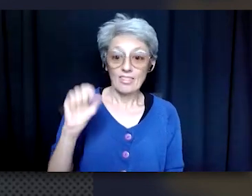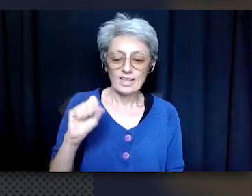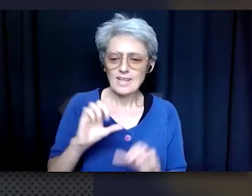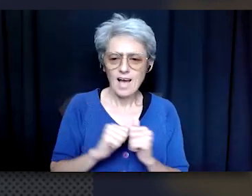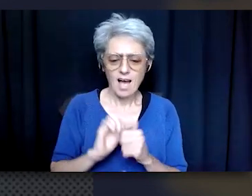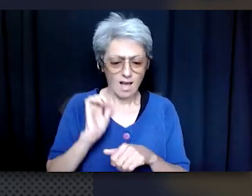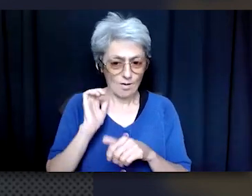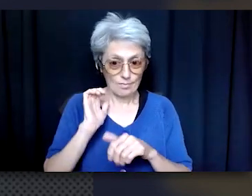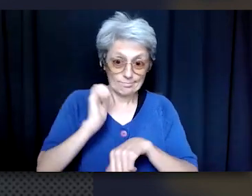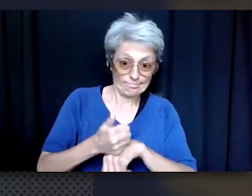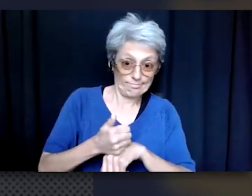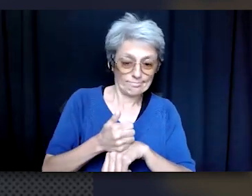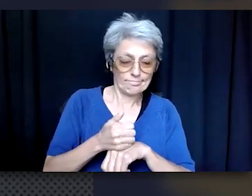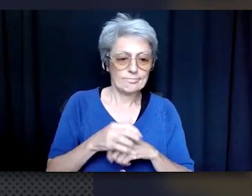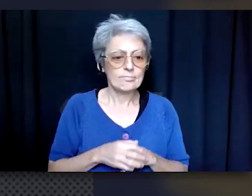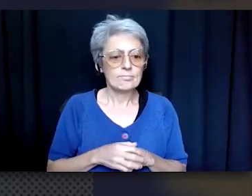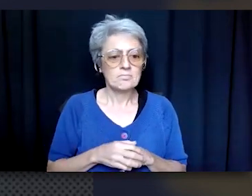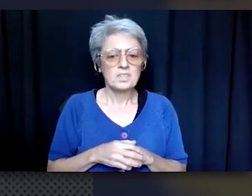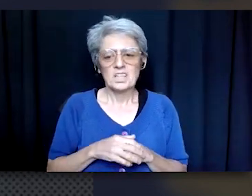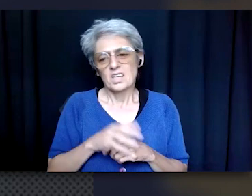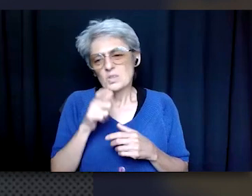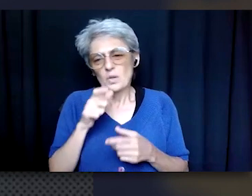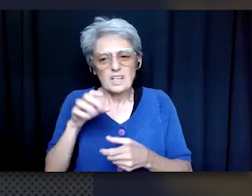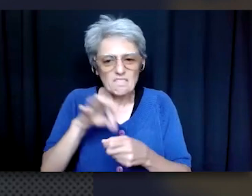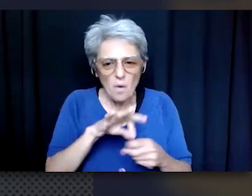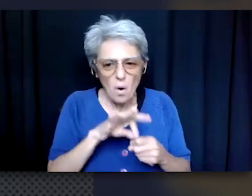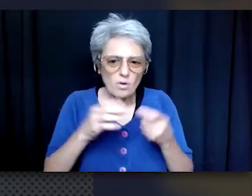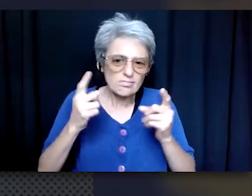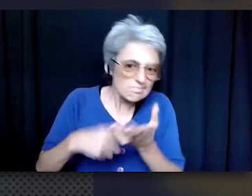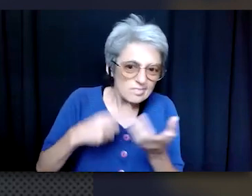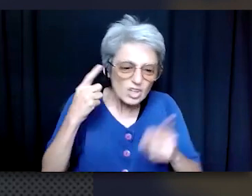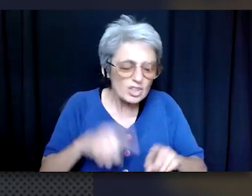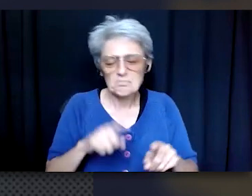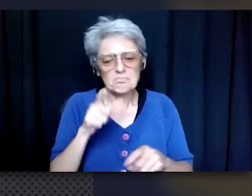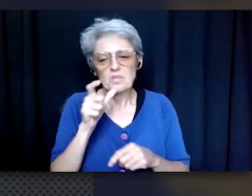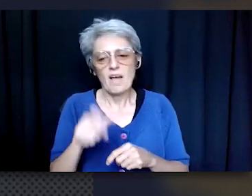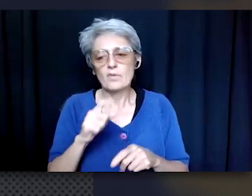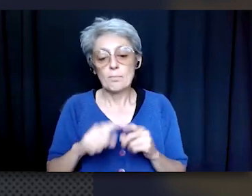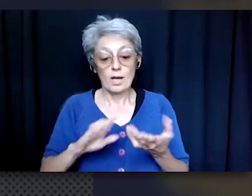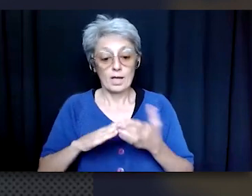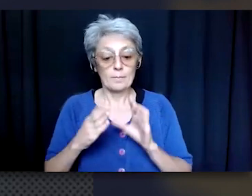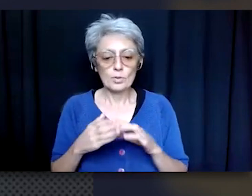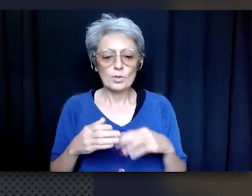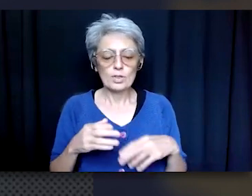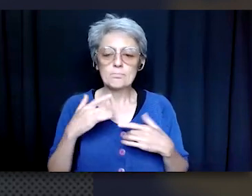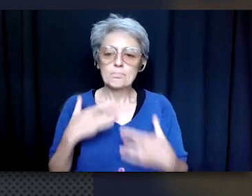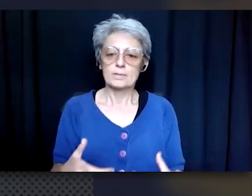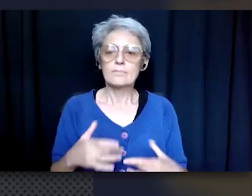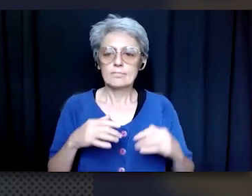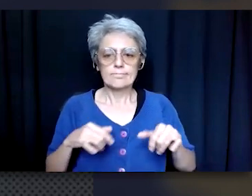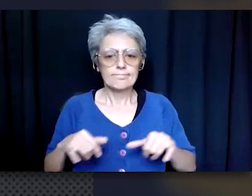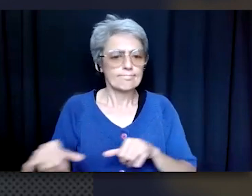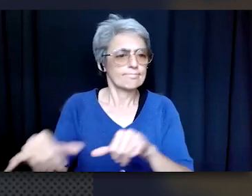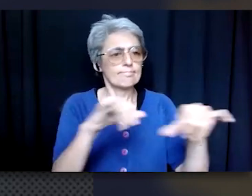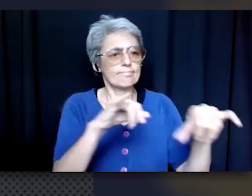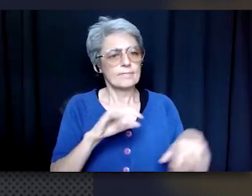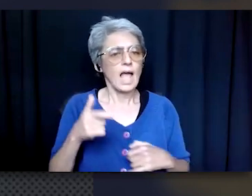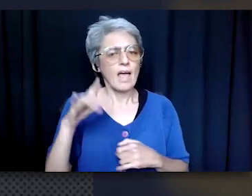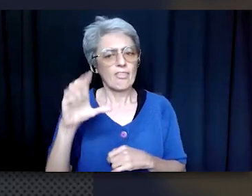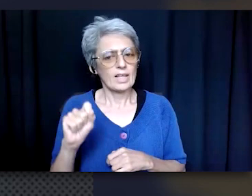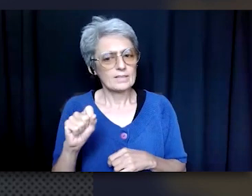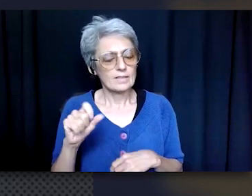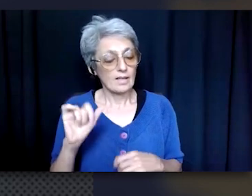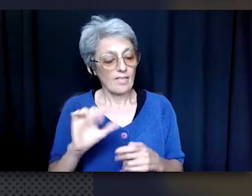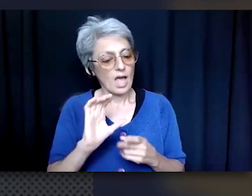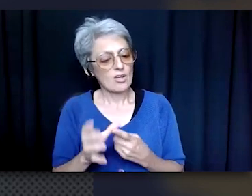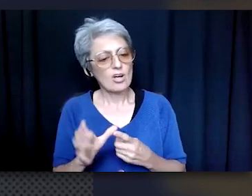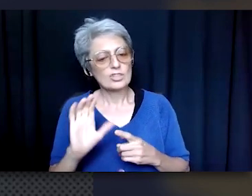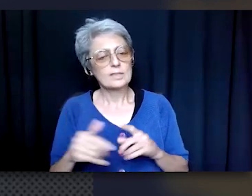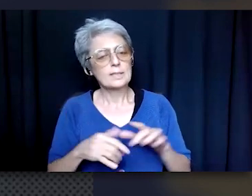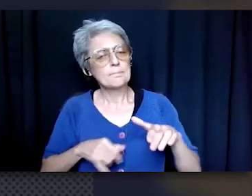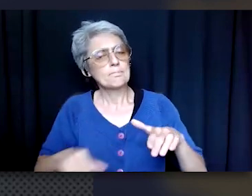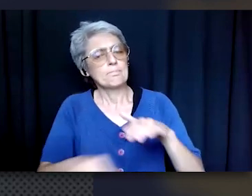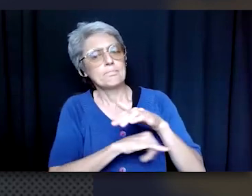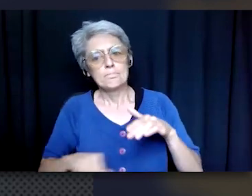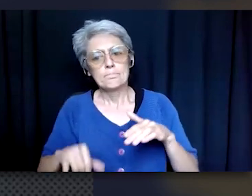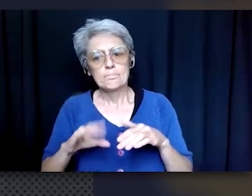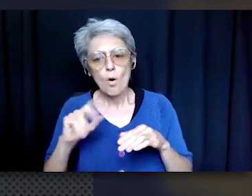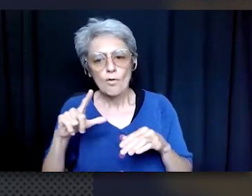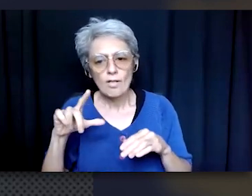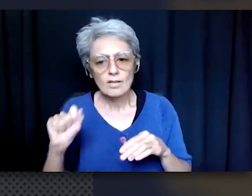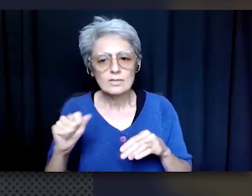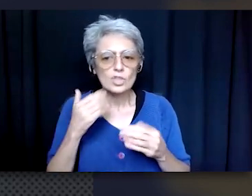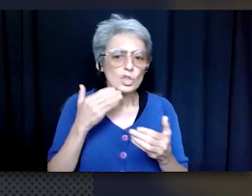always voted on or agreed on, but that everybody within that culture kind of understands.